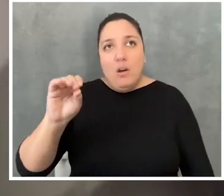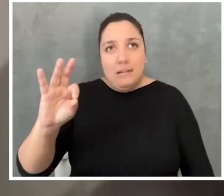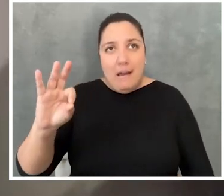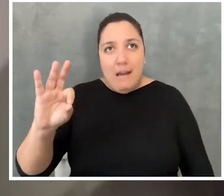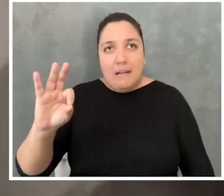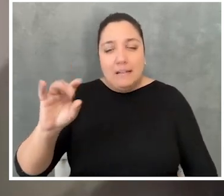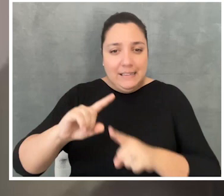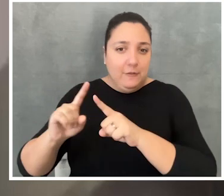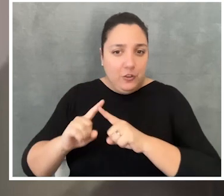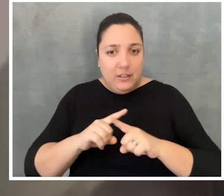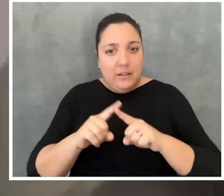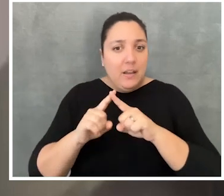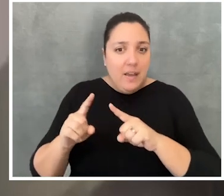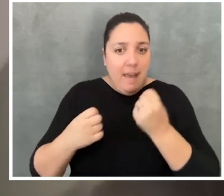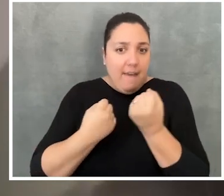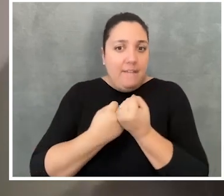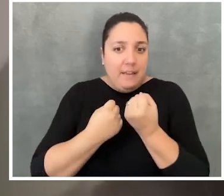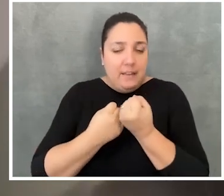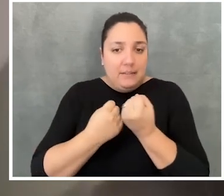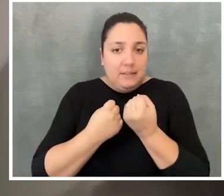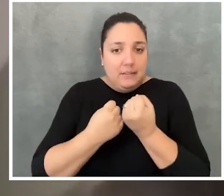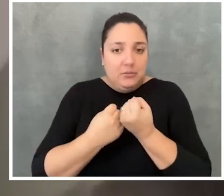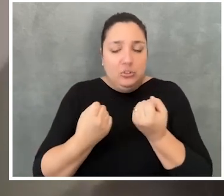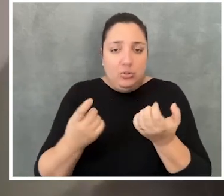So a lot of thought went into the protocol and,